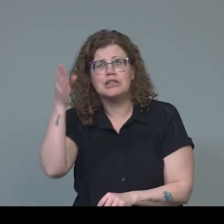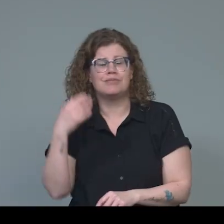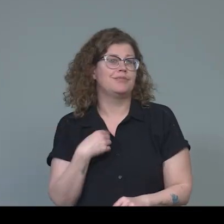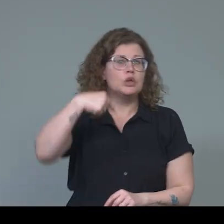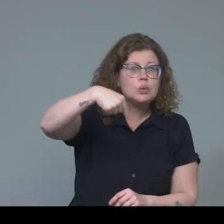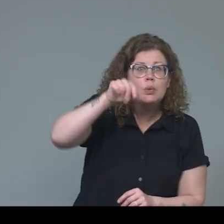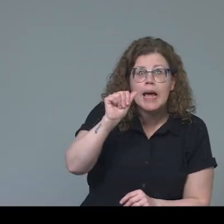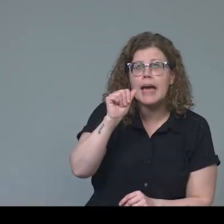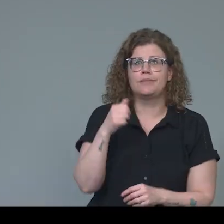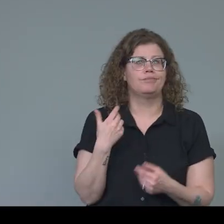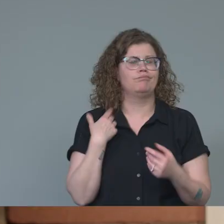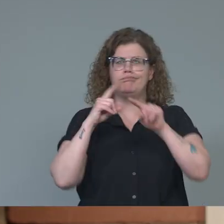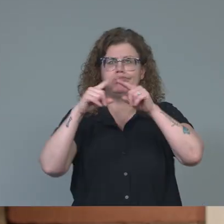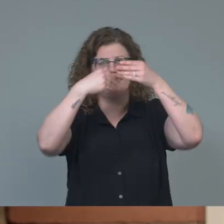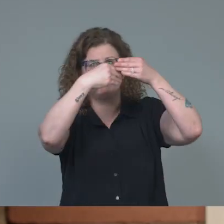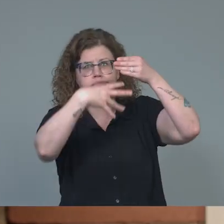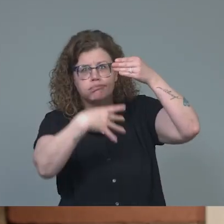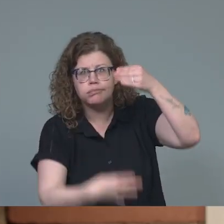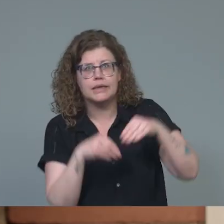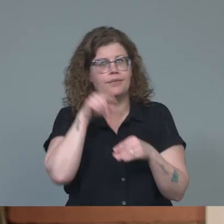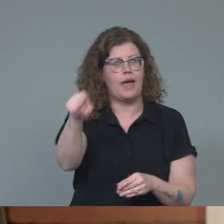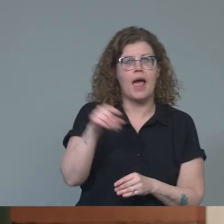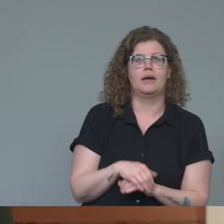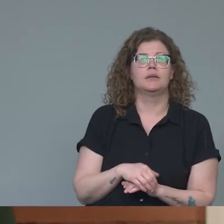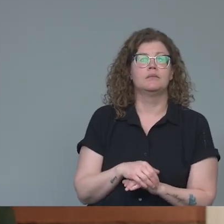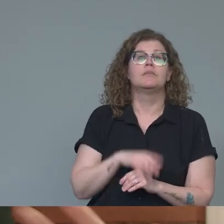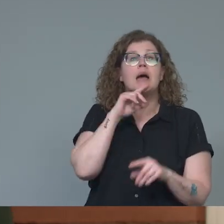AJ also talks about many different ways that you can consider doing engagement as a part of your